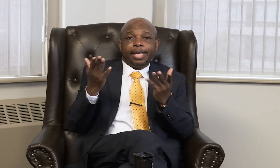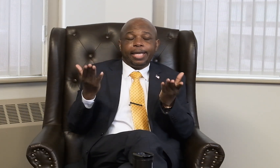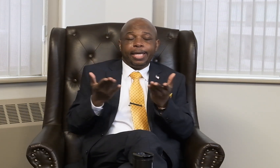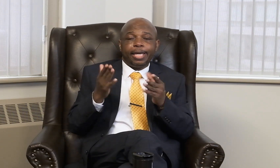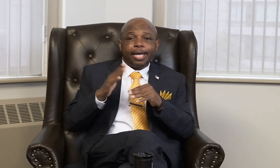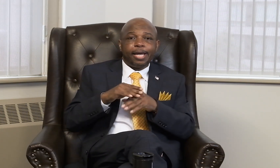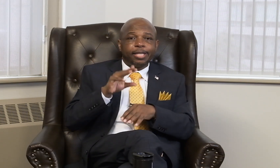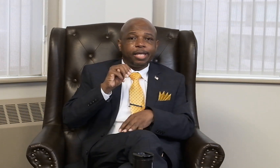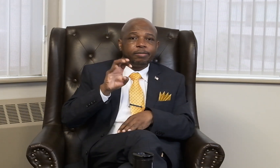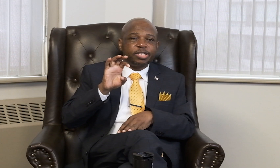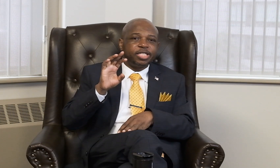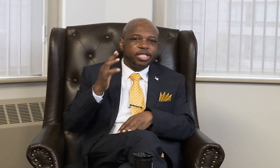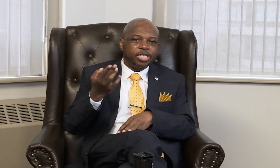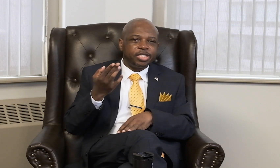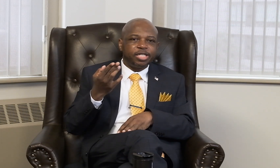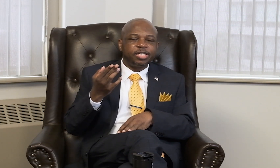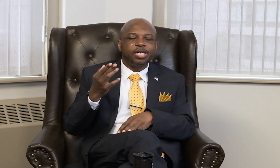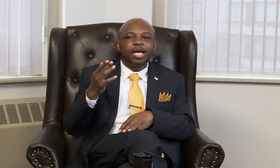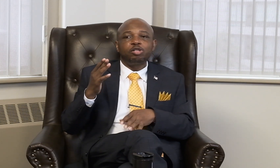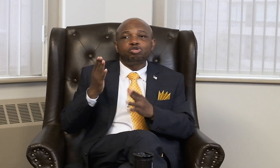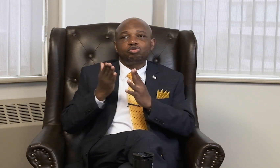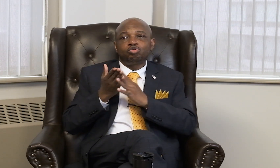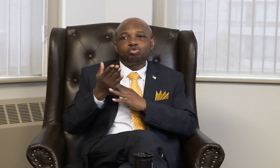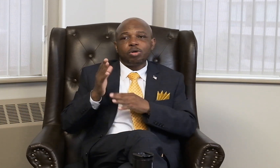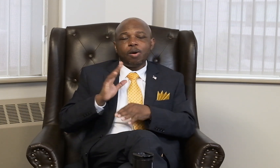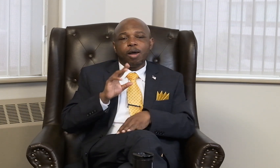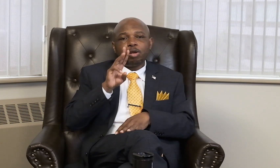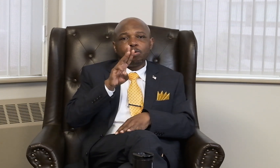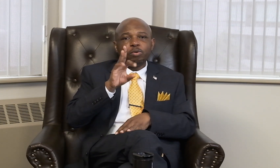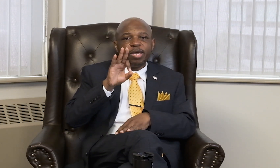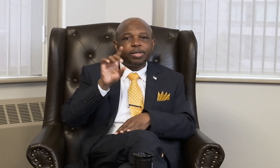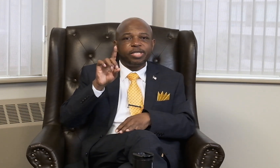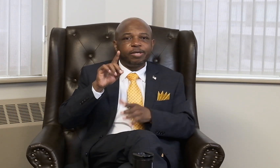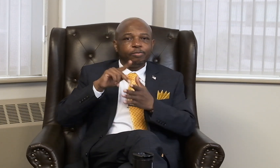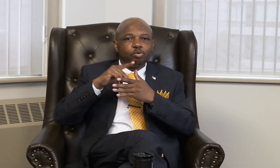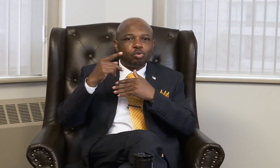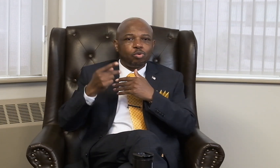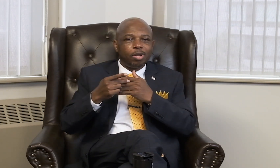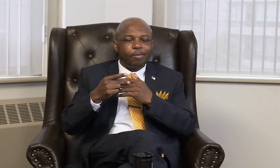Here at MCDHH through our Workforce Development program, we are working